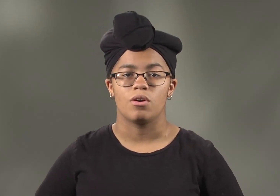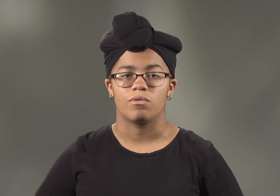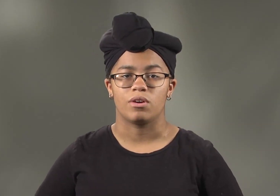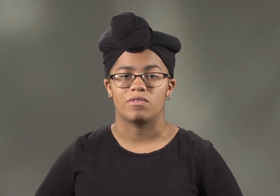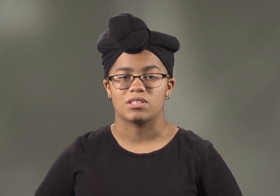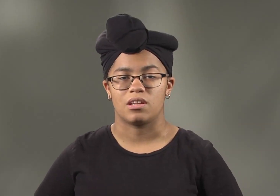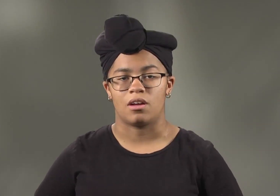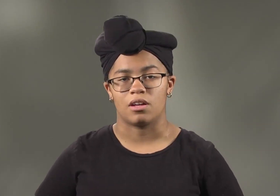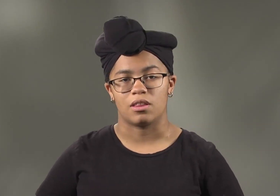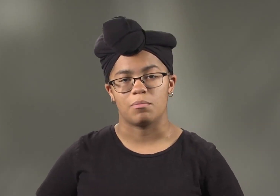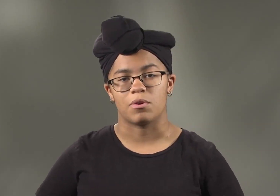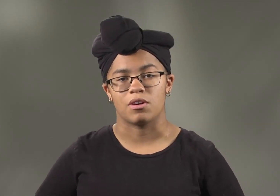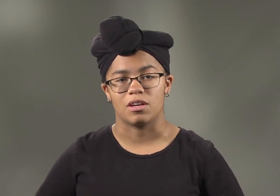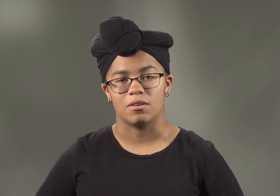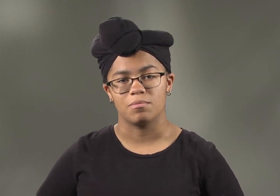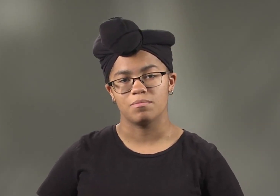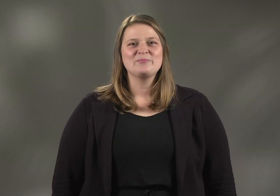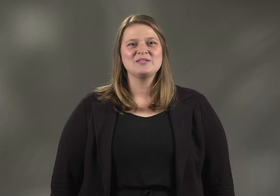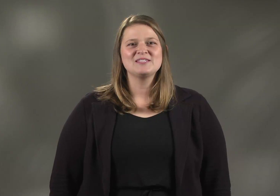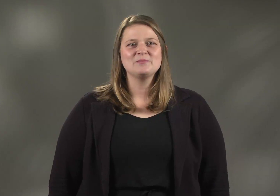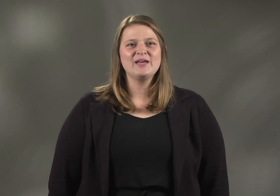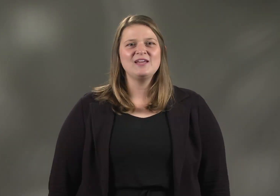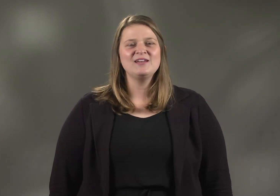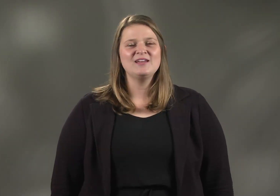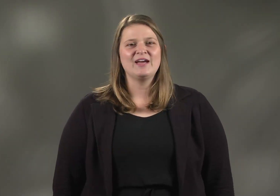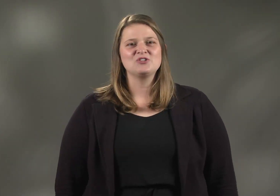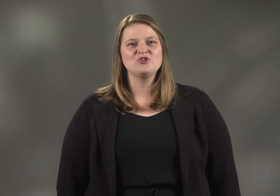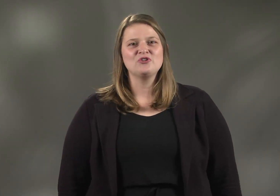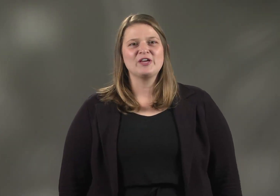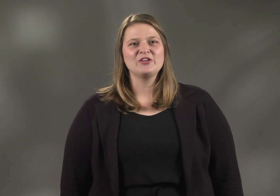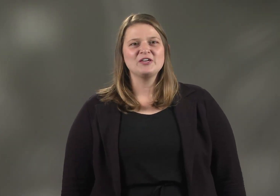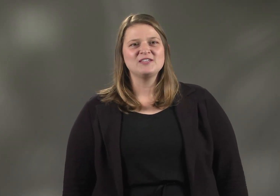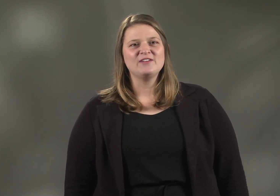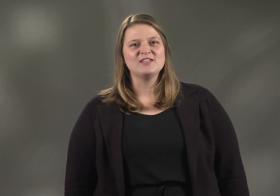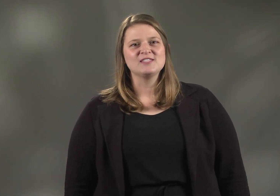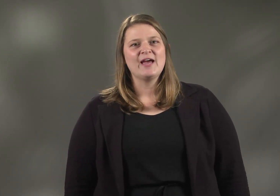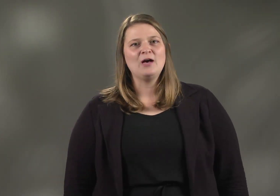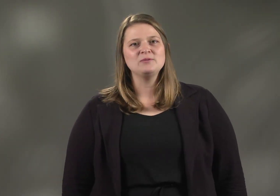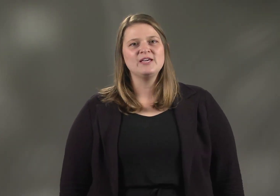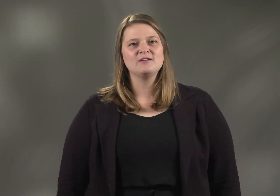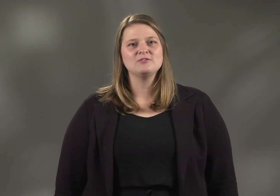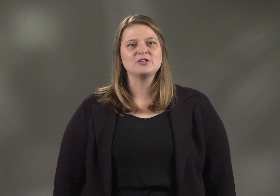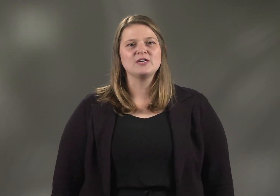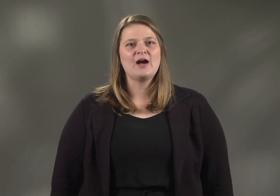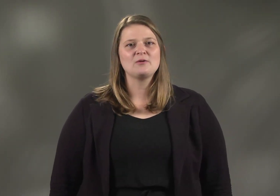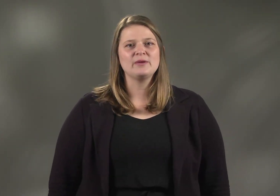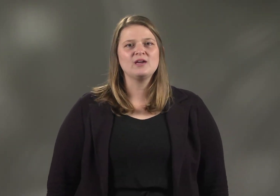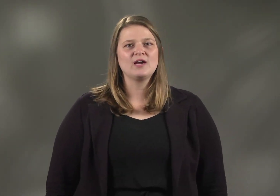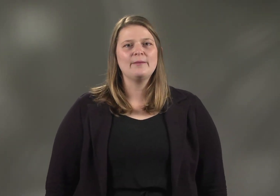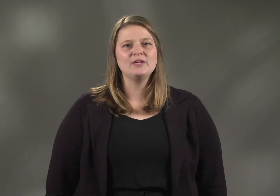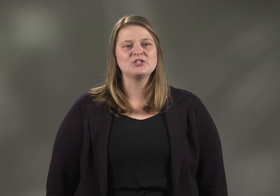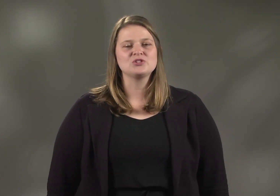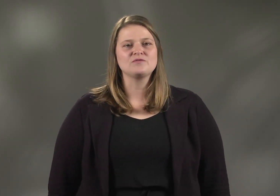if one of us cannot get the birdie. Participating in extracurricular activities helped Hannah learn how to make accommodations